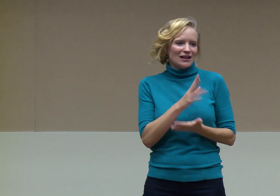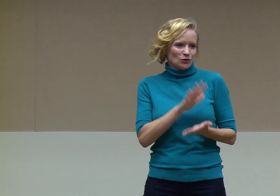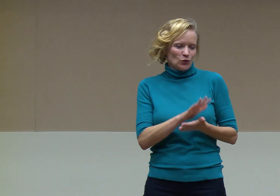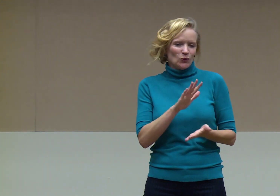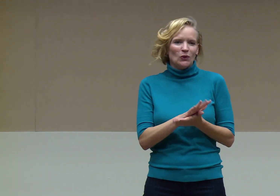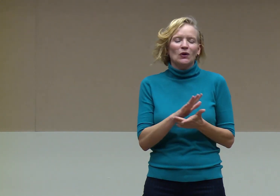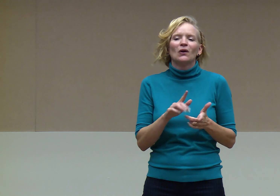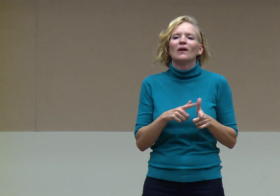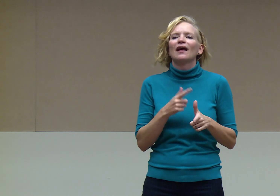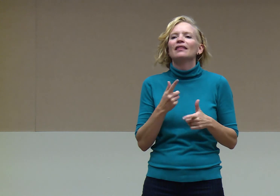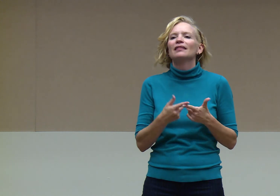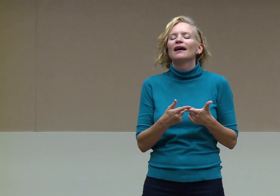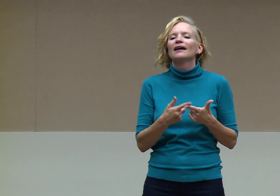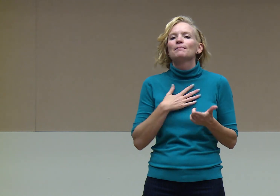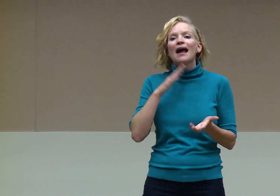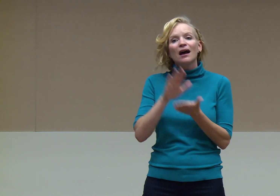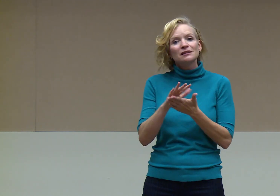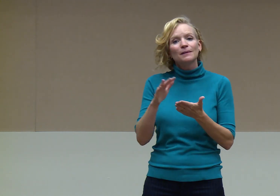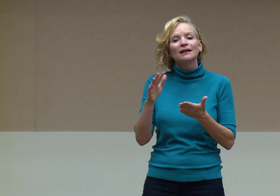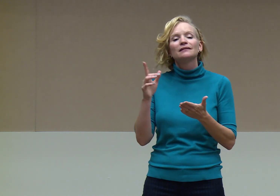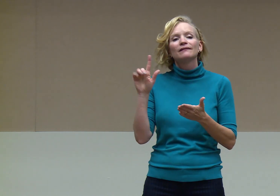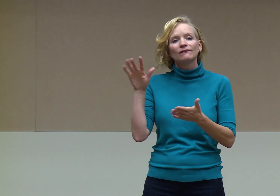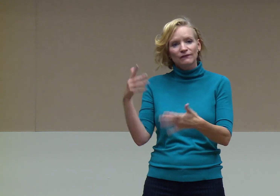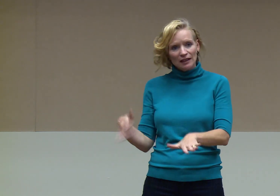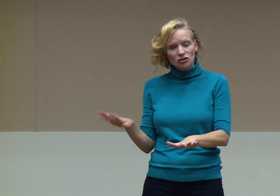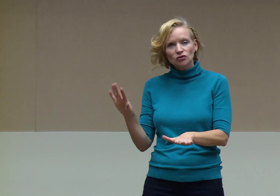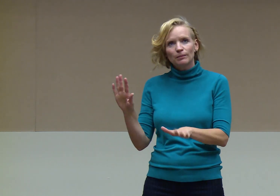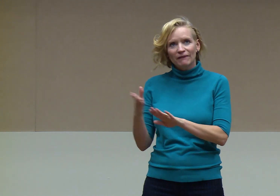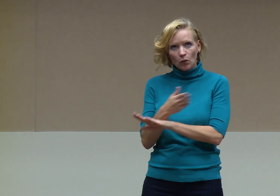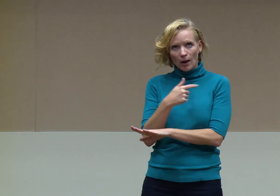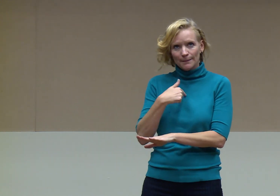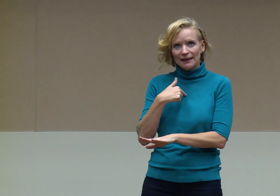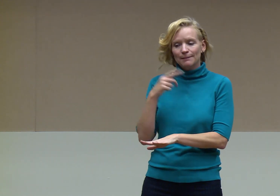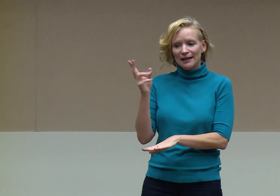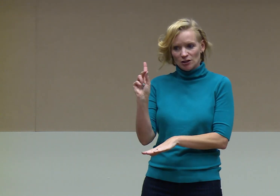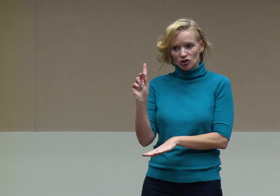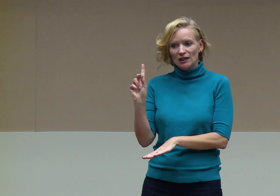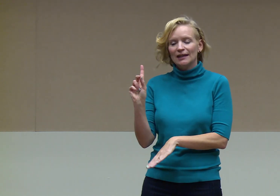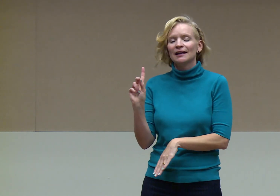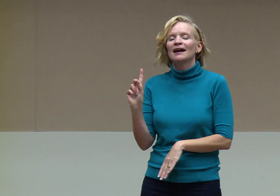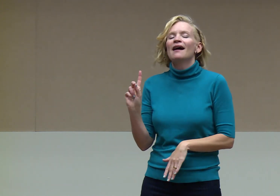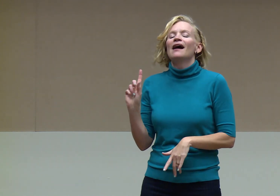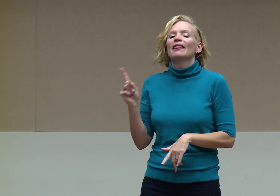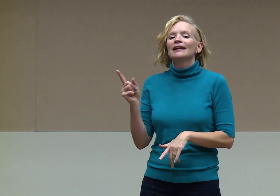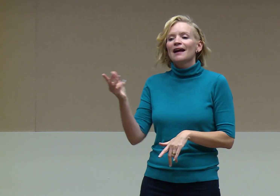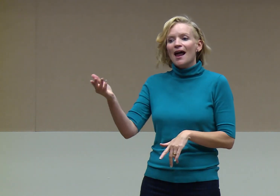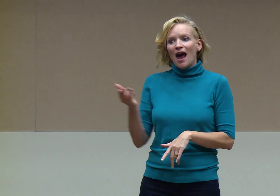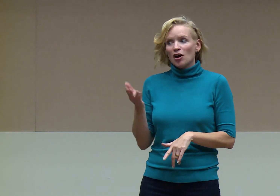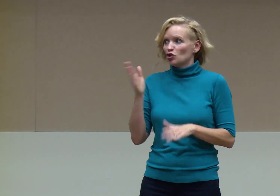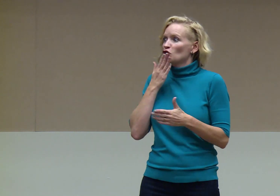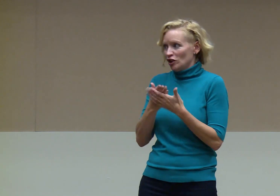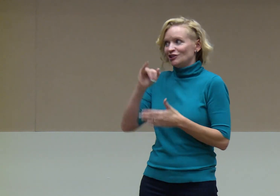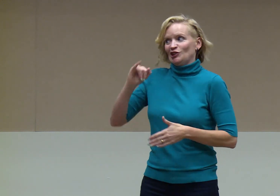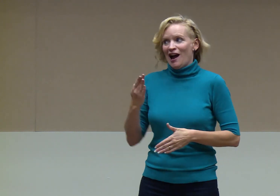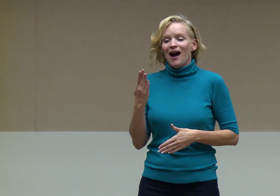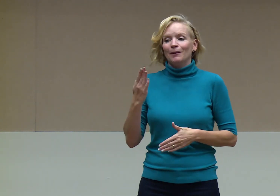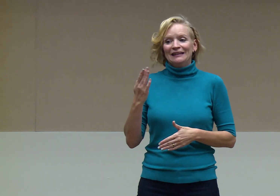has to hire 2 people or whatever. So I finished graduate school. My husband got his Ph.D. prior to me,